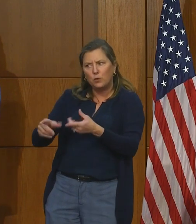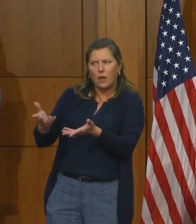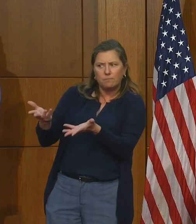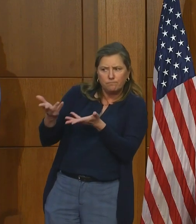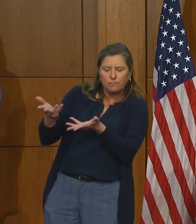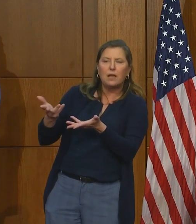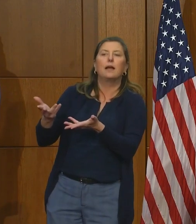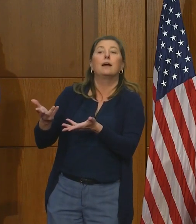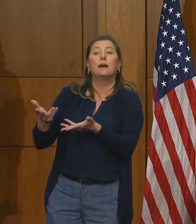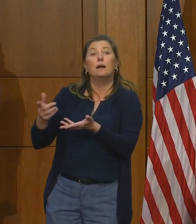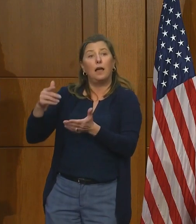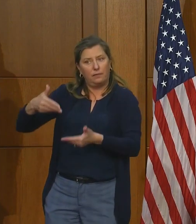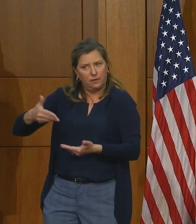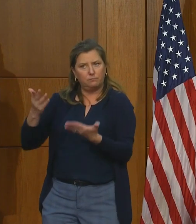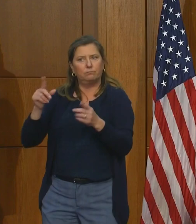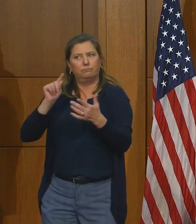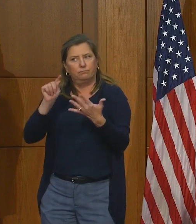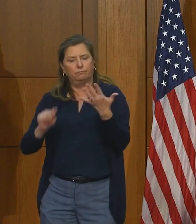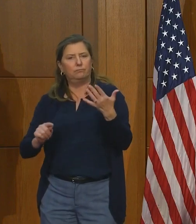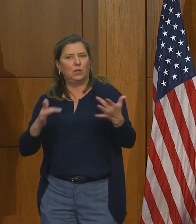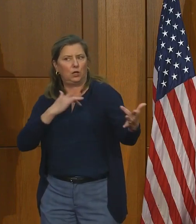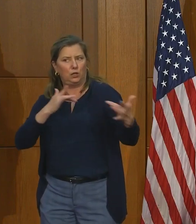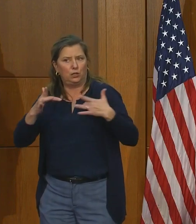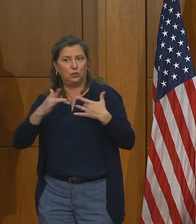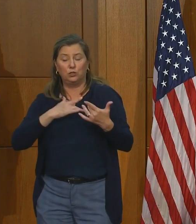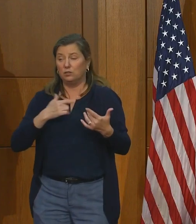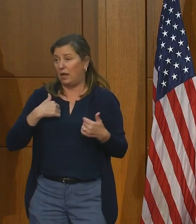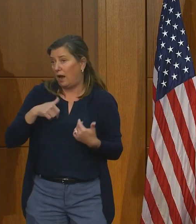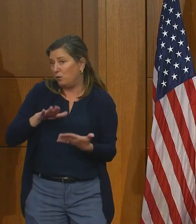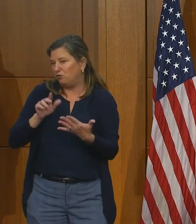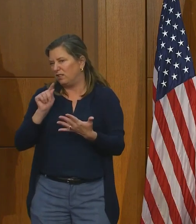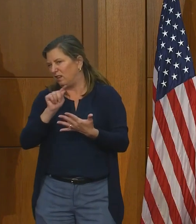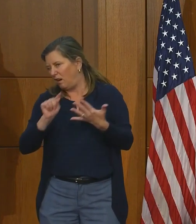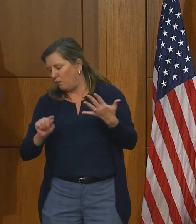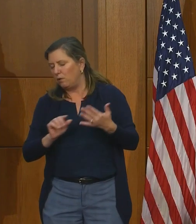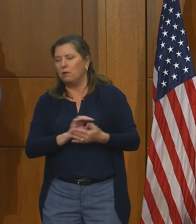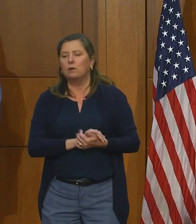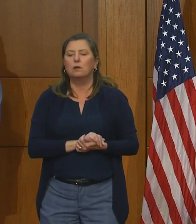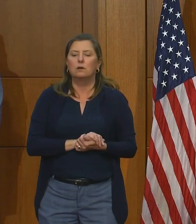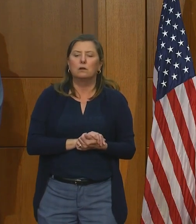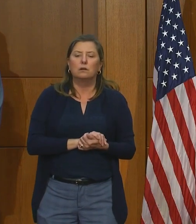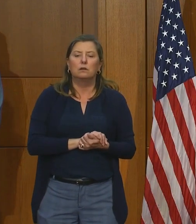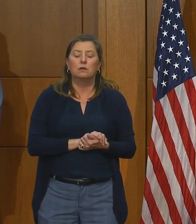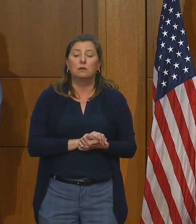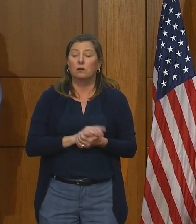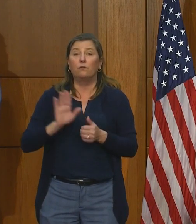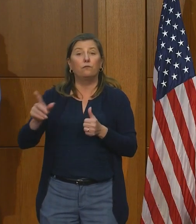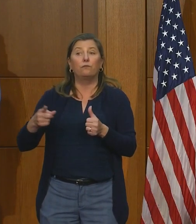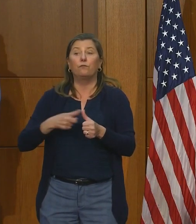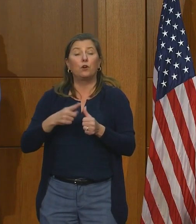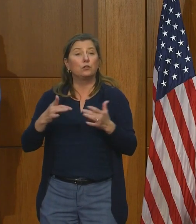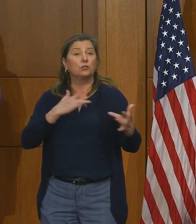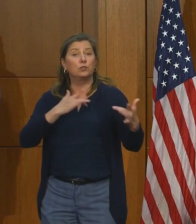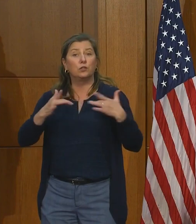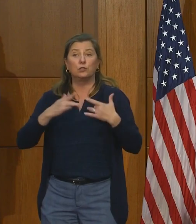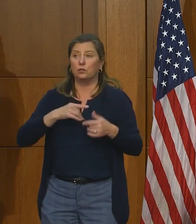CALLED. AND I REALLY APPRECIATE THEIR- LOOK INTO THAT. I'M AND THEY RAISED A NUMBER OF CONCERNS AND I'LL I'LL JUST